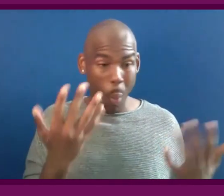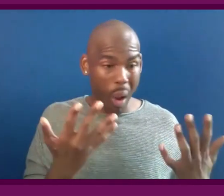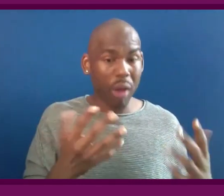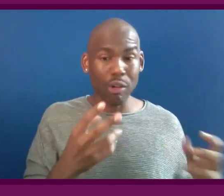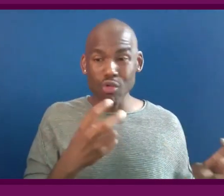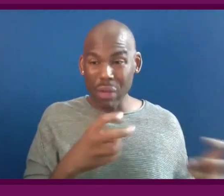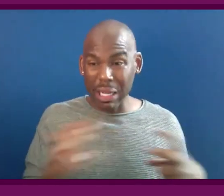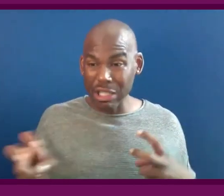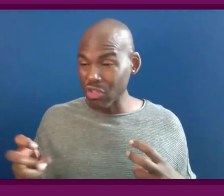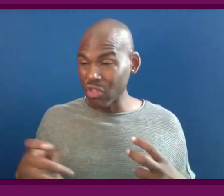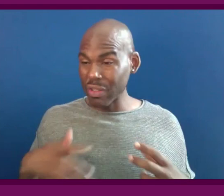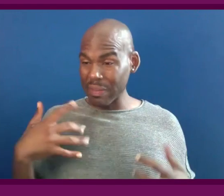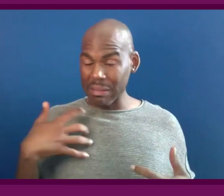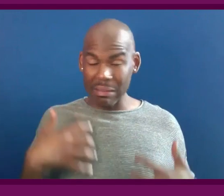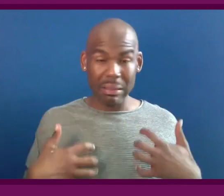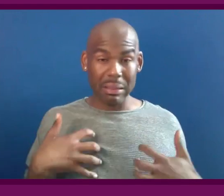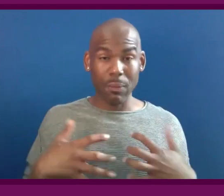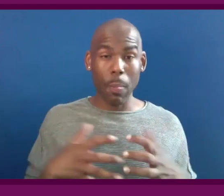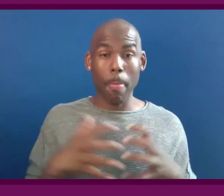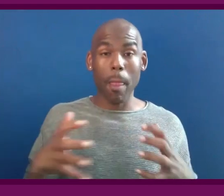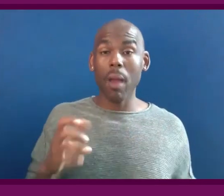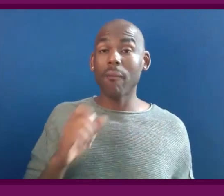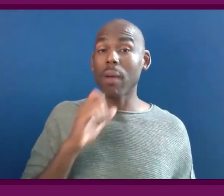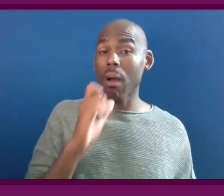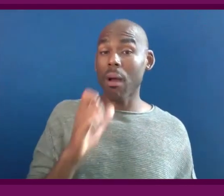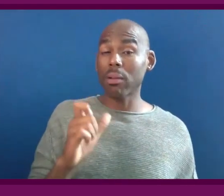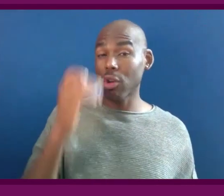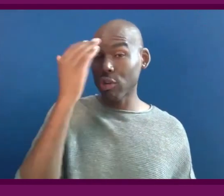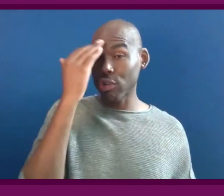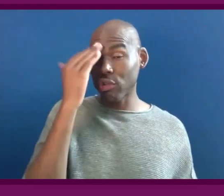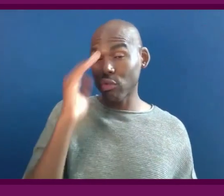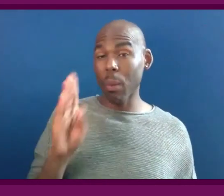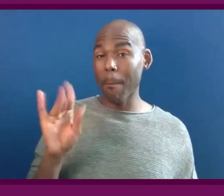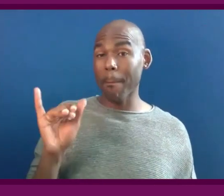And those little pieces of unconscious bias are going to start to creep up.